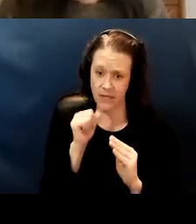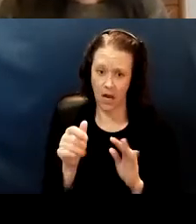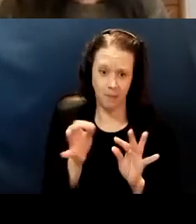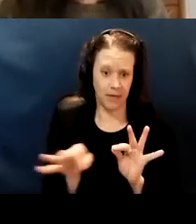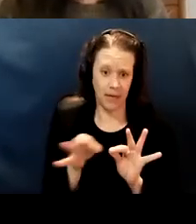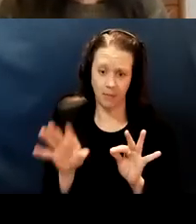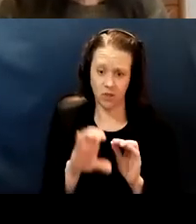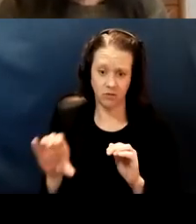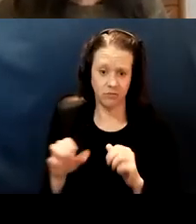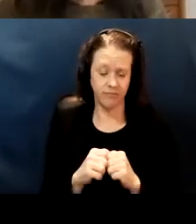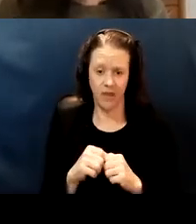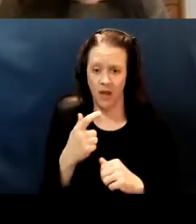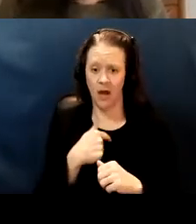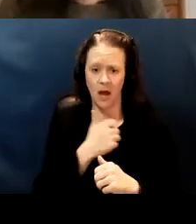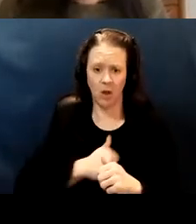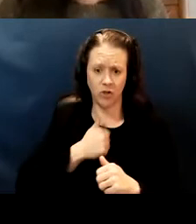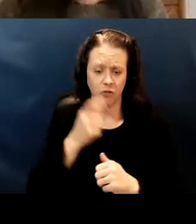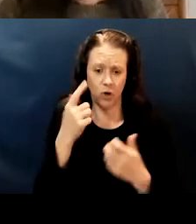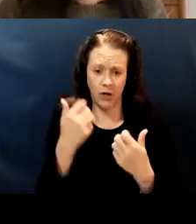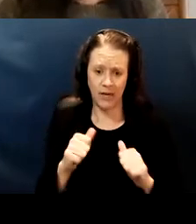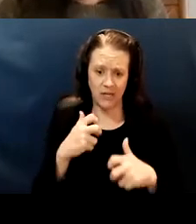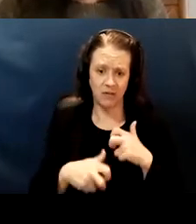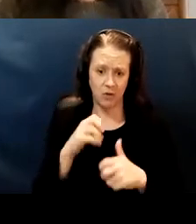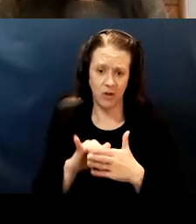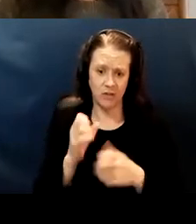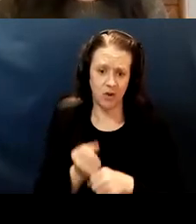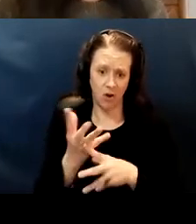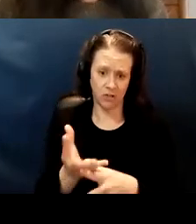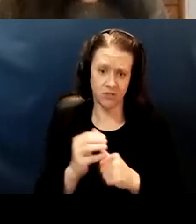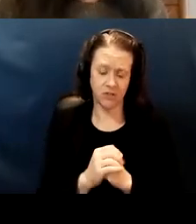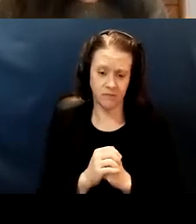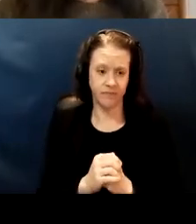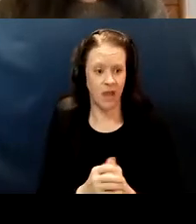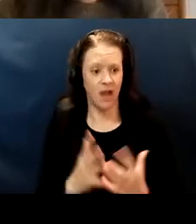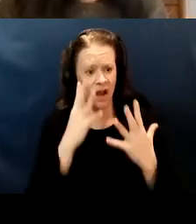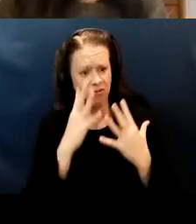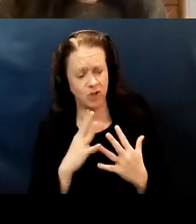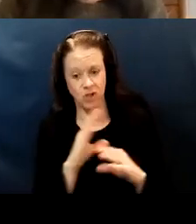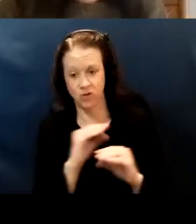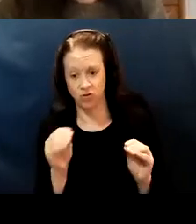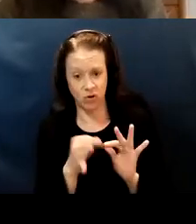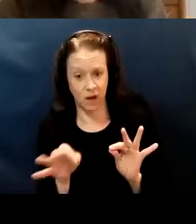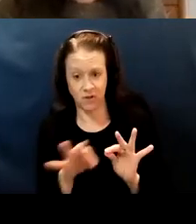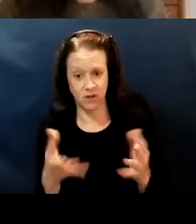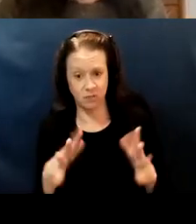I apologize for any difficulty this may cause. Unfortunately, no captioning has been organized for today's